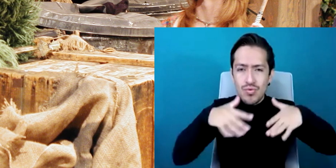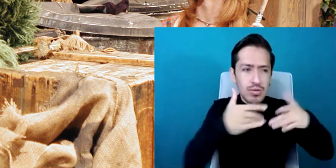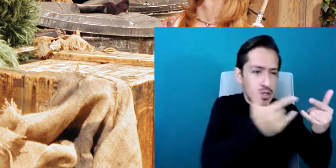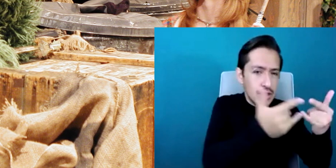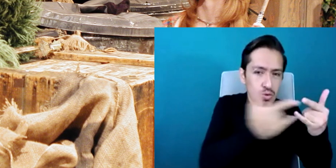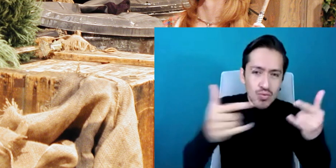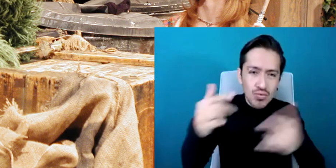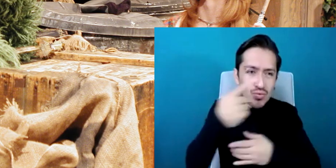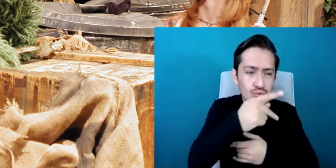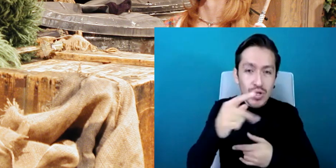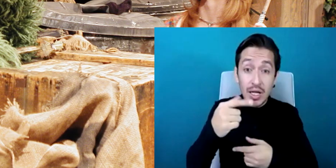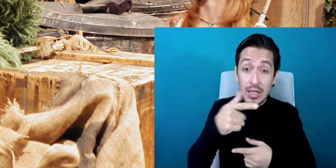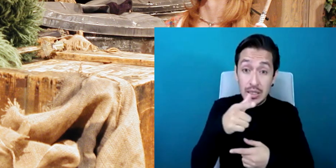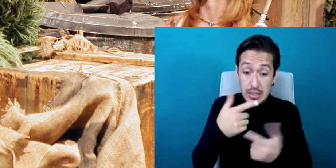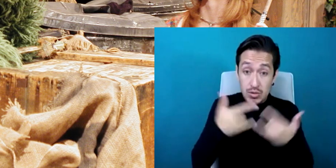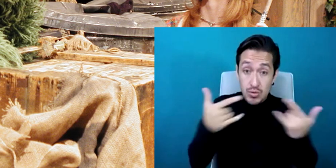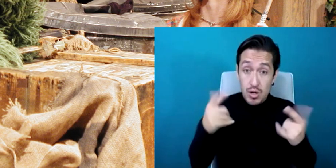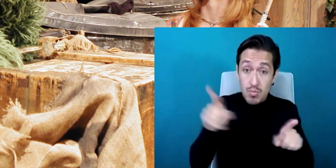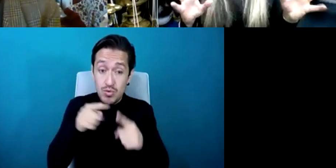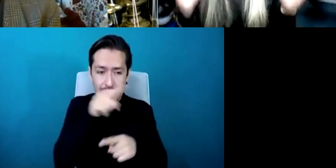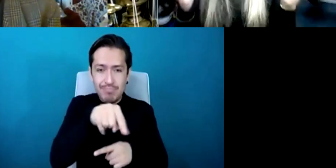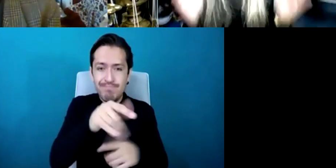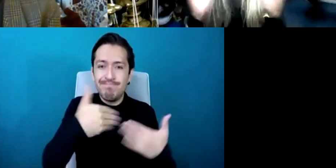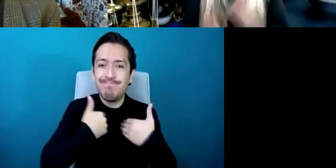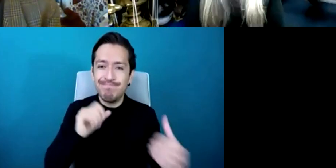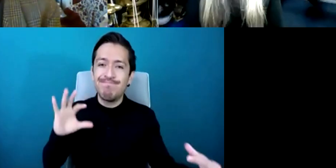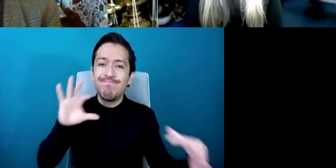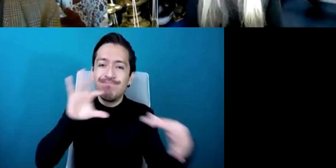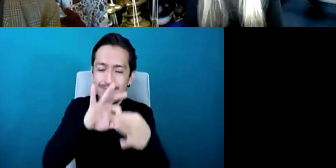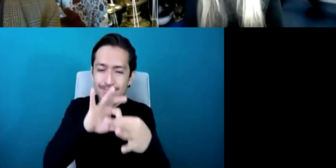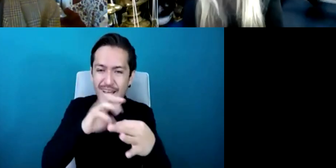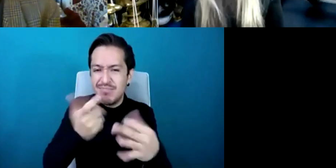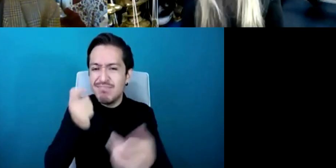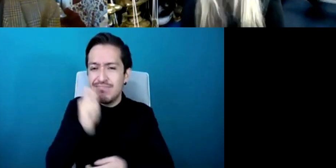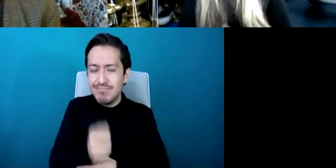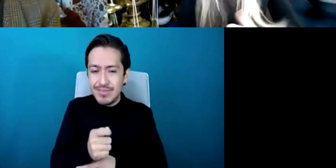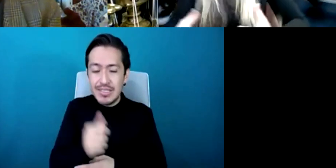it's you're always listening to something even if you're sitting in an empty room you're still